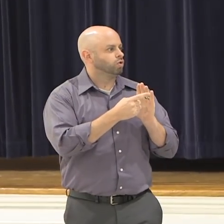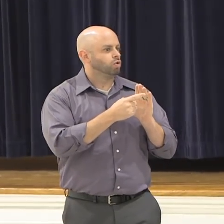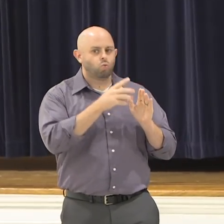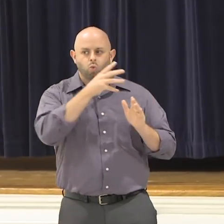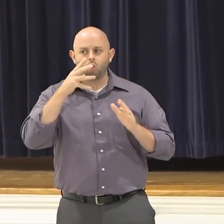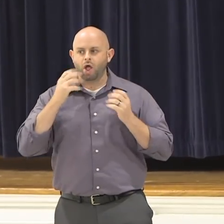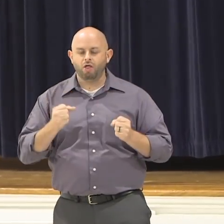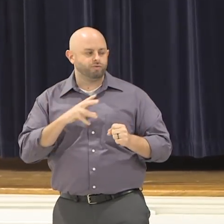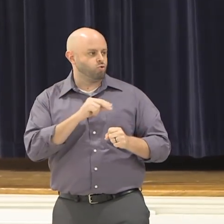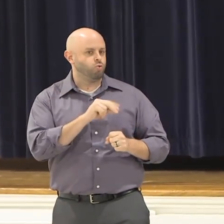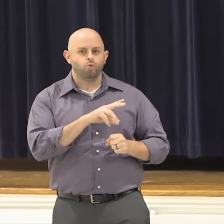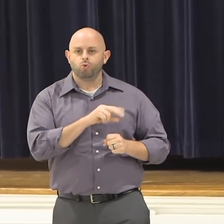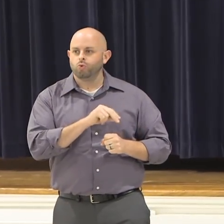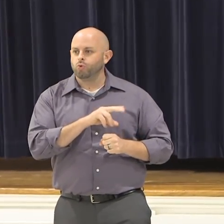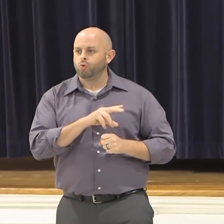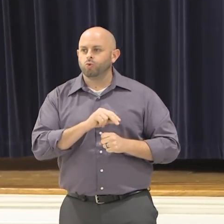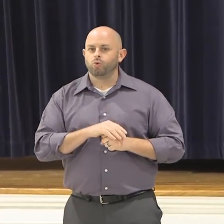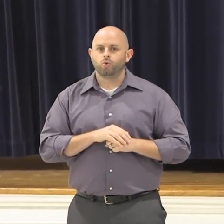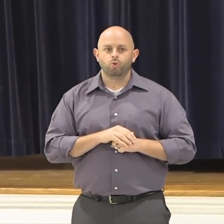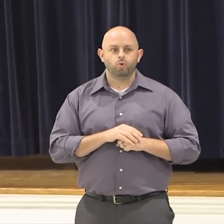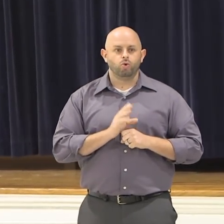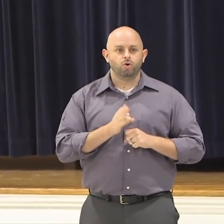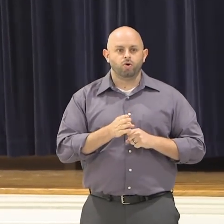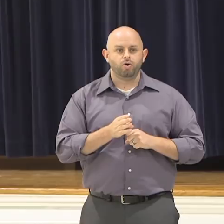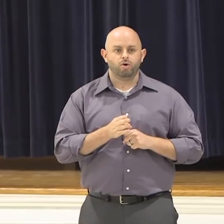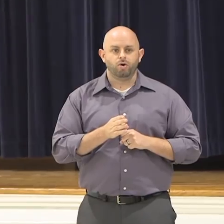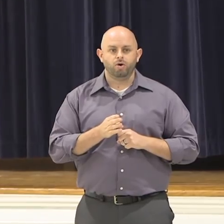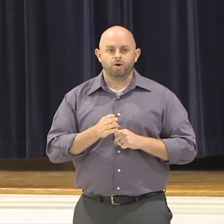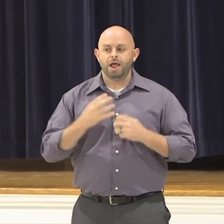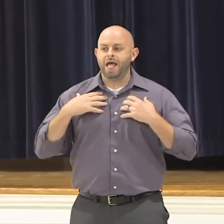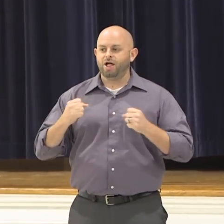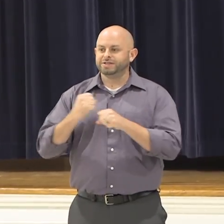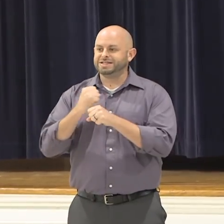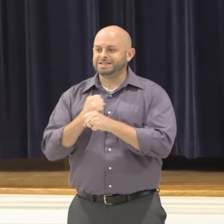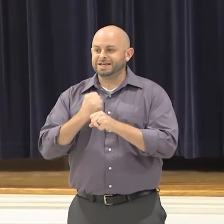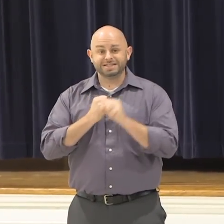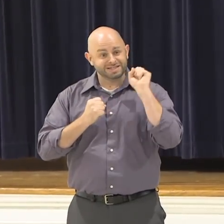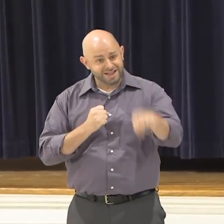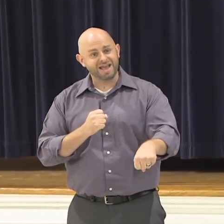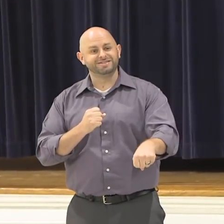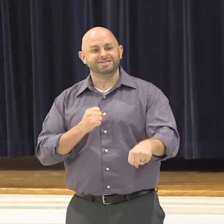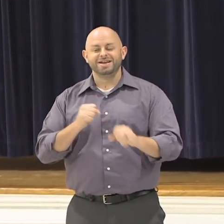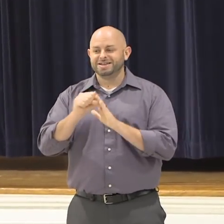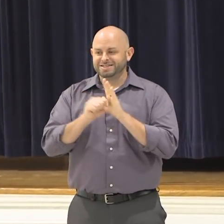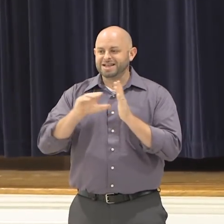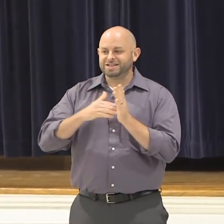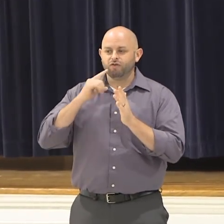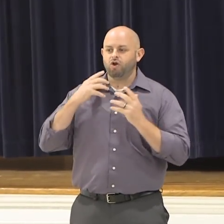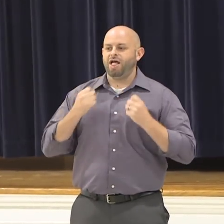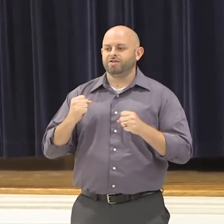it's not rural health yes the state Center for Health Statistics which is in the